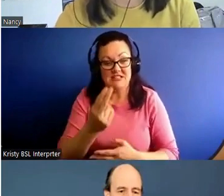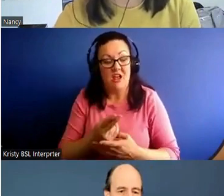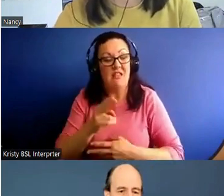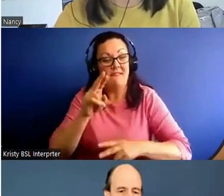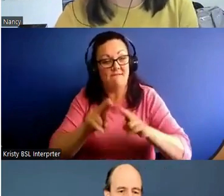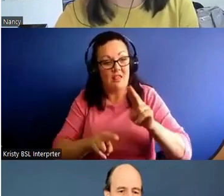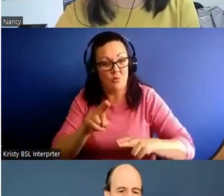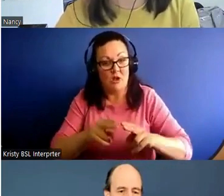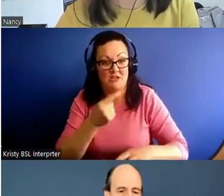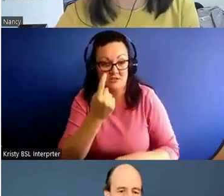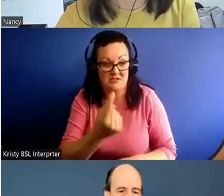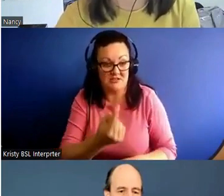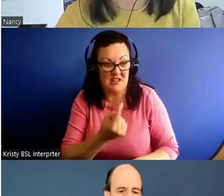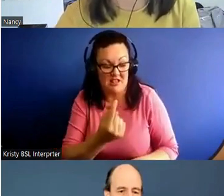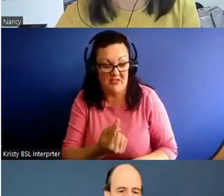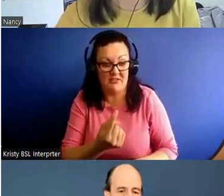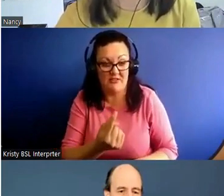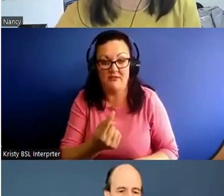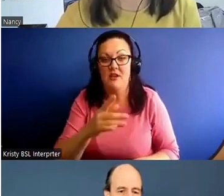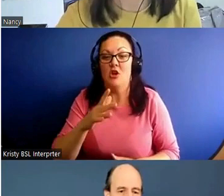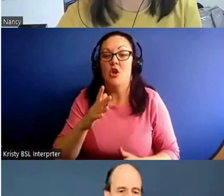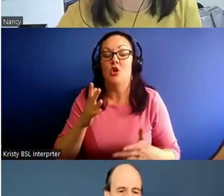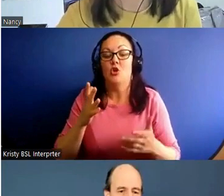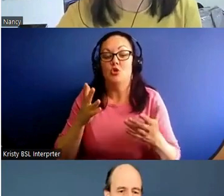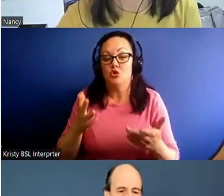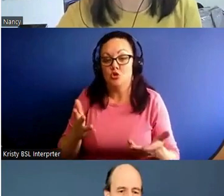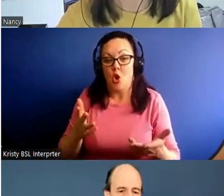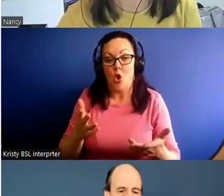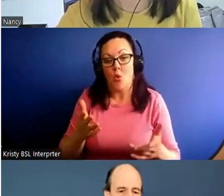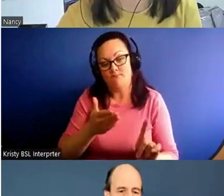that would include not only identifying who are the